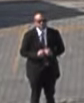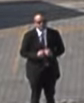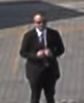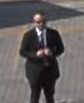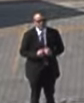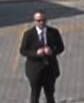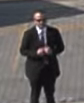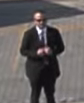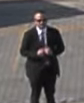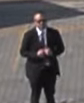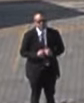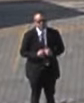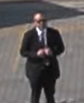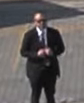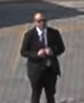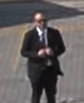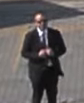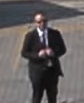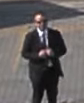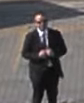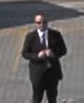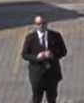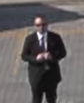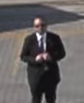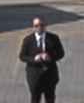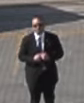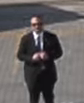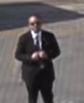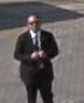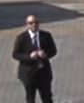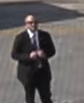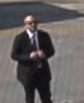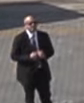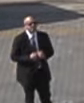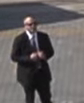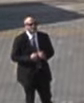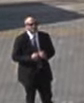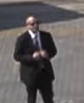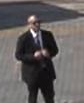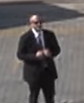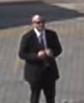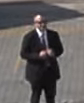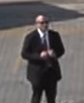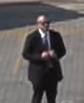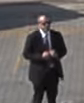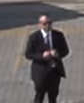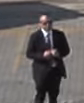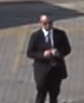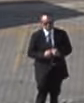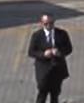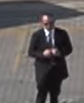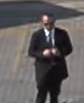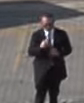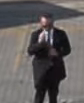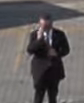making sure that everybody has a chance to prosper through the economic activity that it produces. So, thank all of you